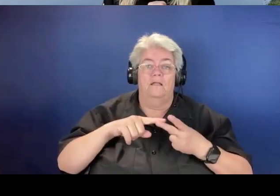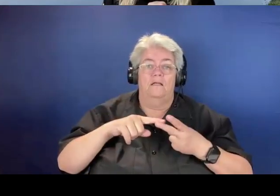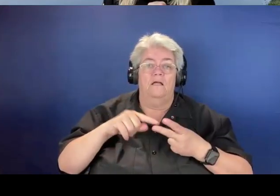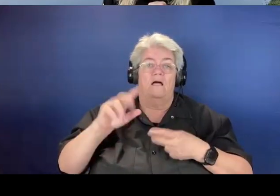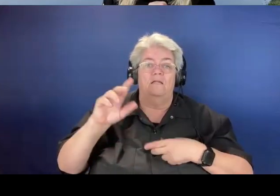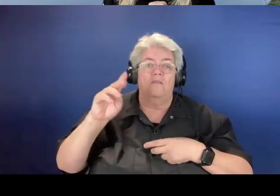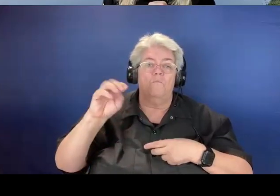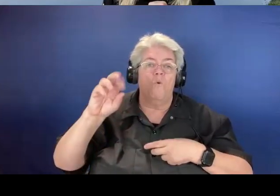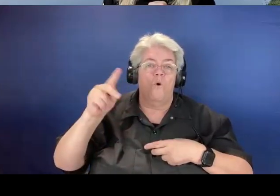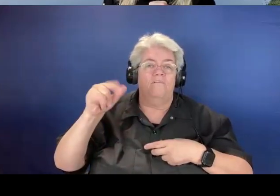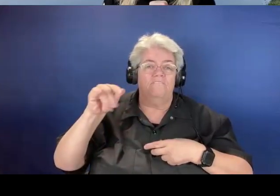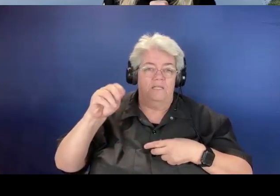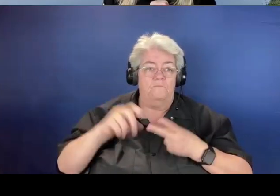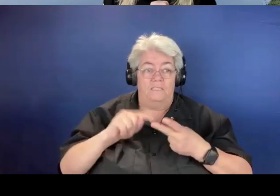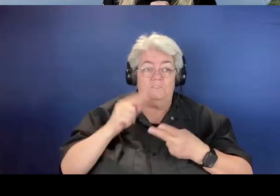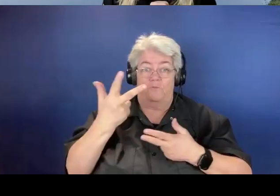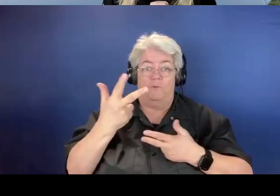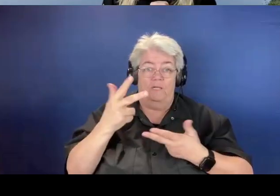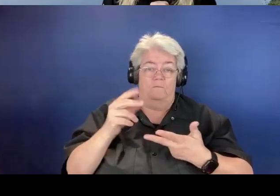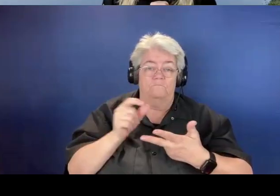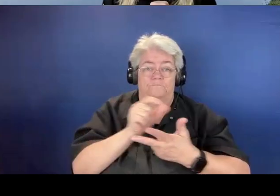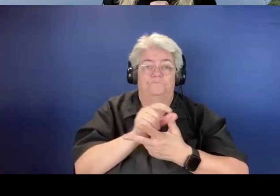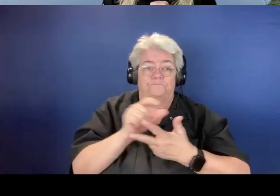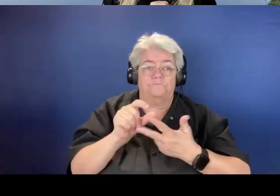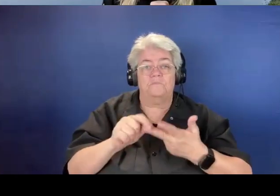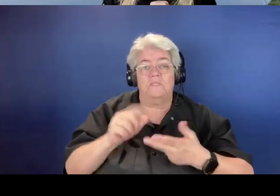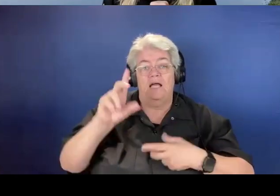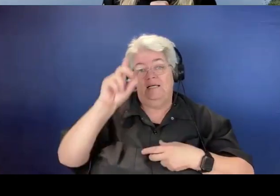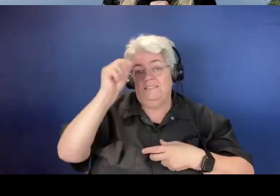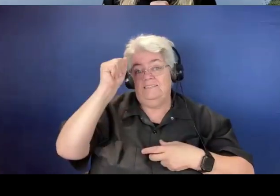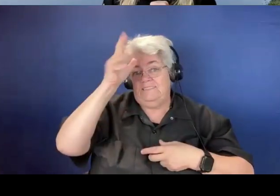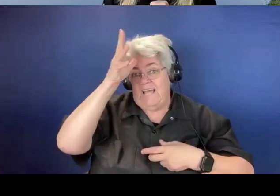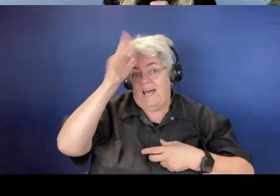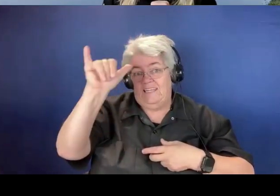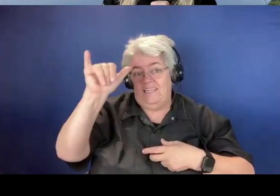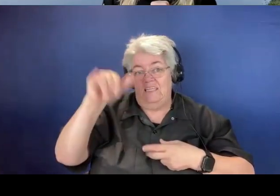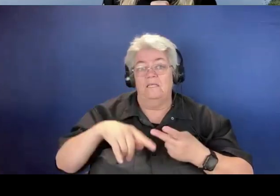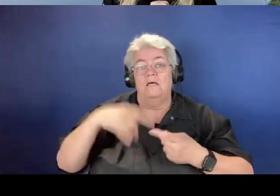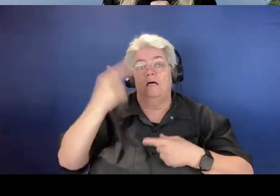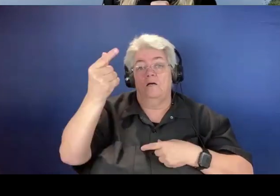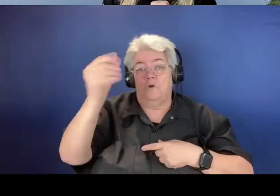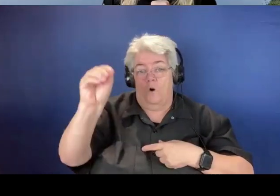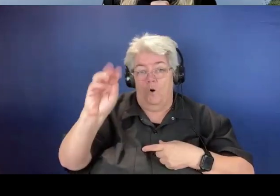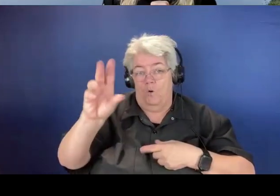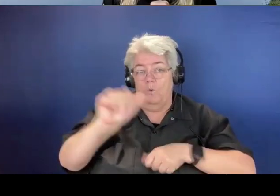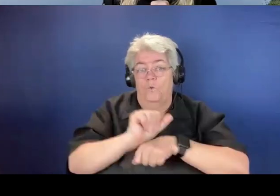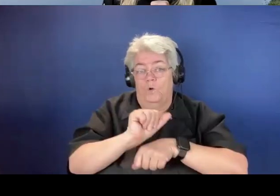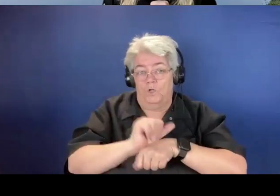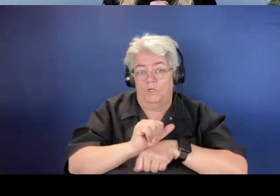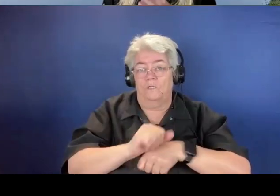That's three for that sentence. Daddy go work. Daddy is one. Go is another one.